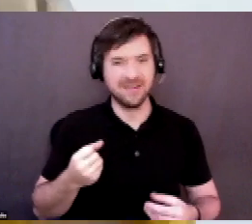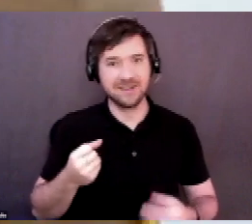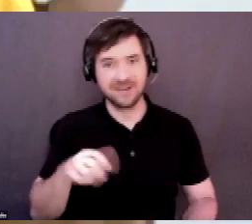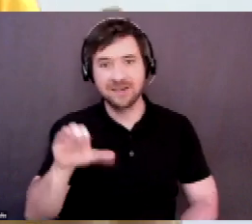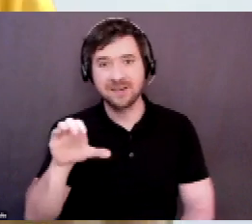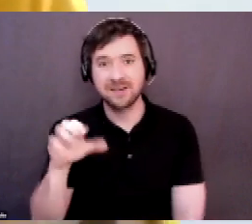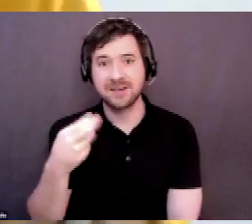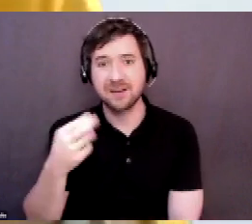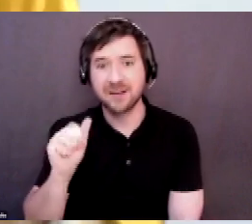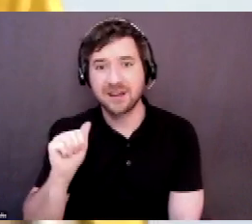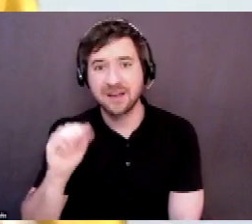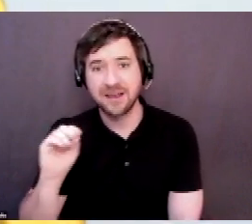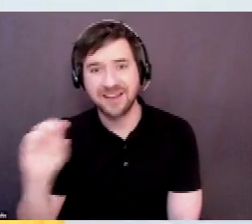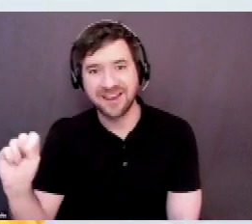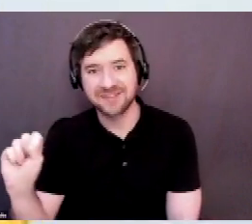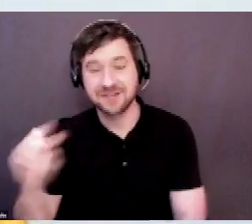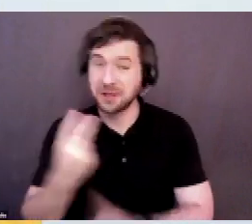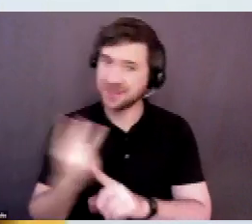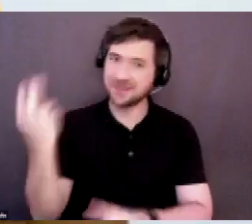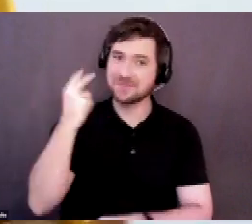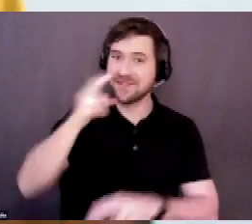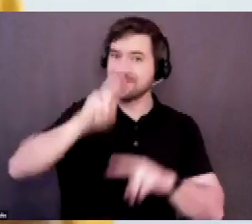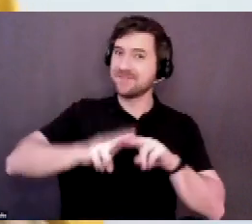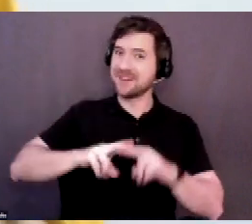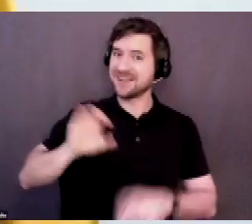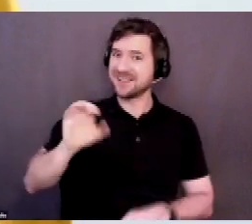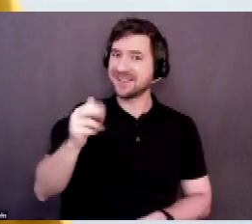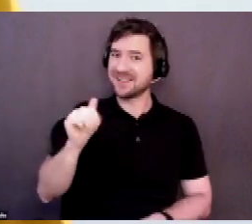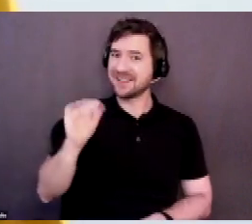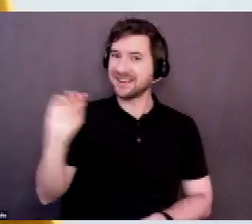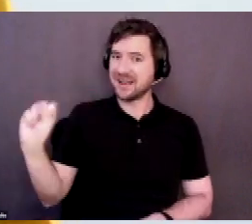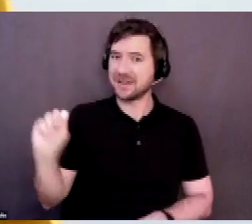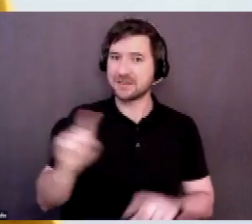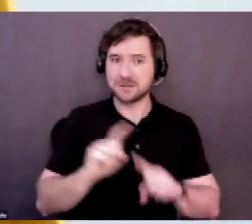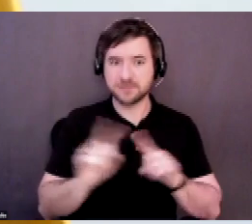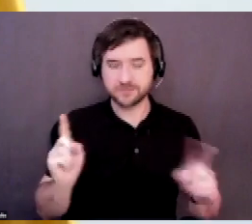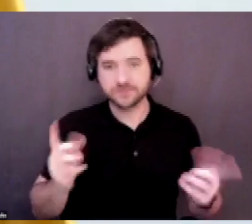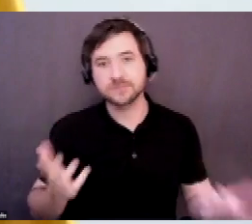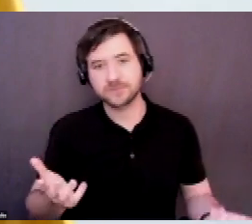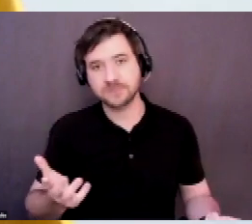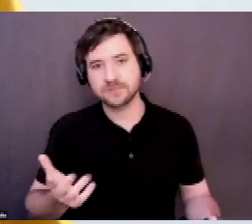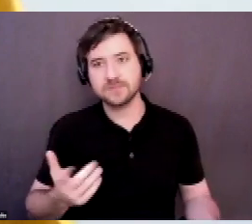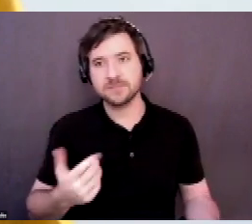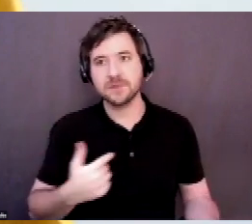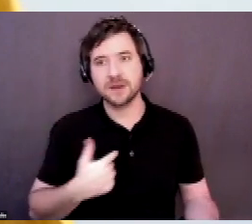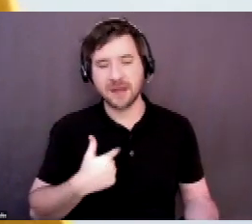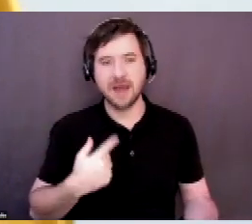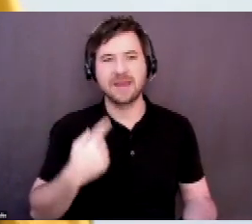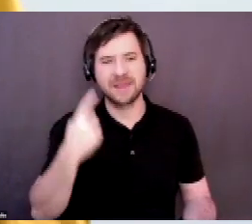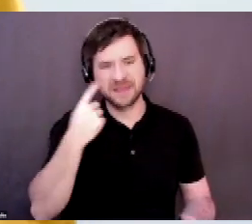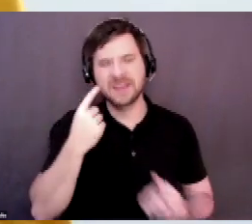it was fun chaos, you know, taking that off the table. I do think, you know, consider any ways that you can,